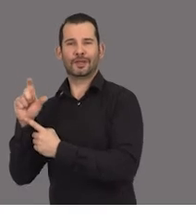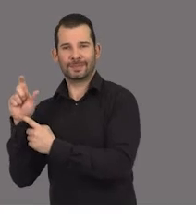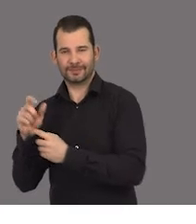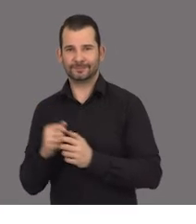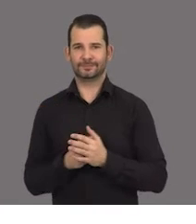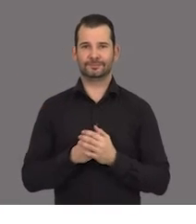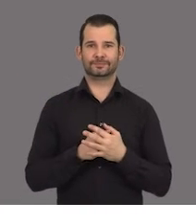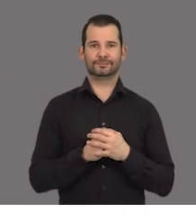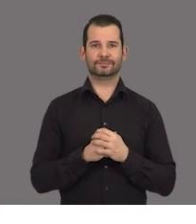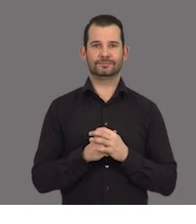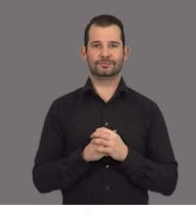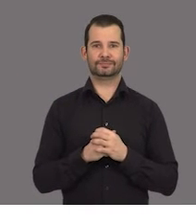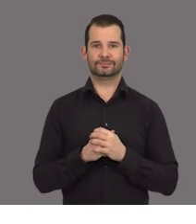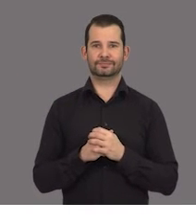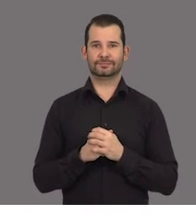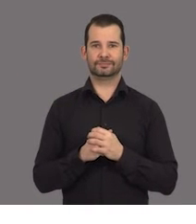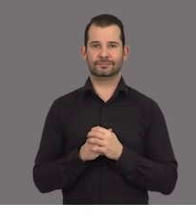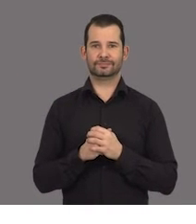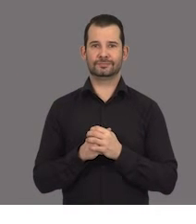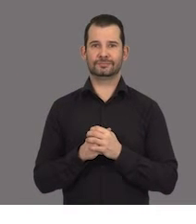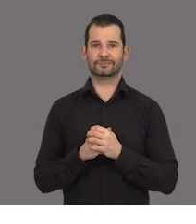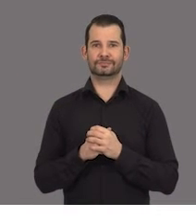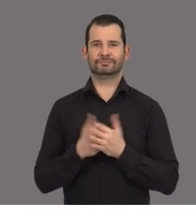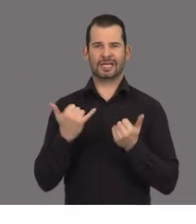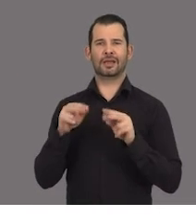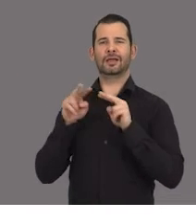In addition to having earned working income, you must be: